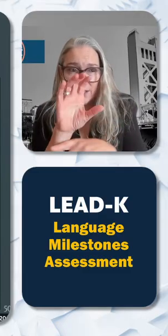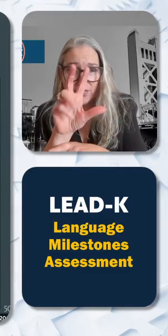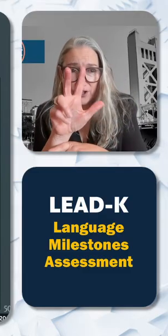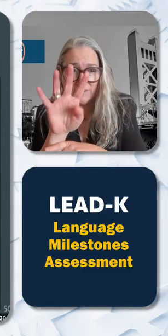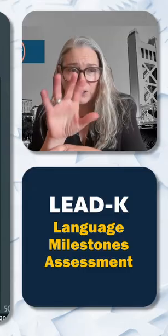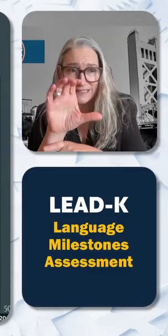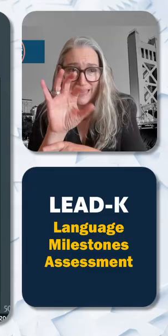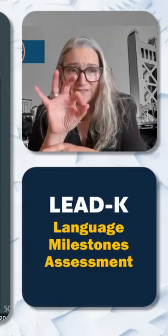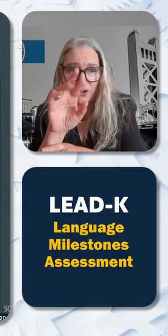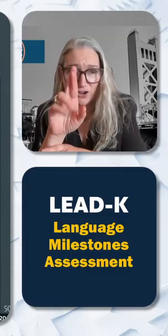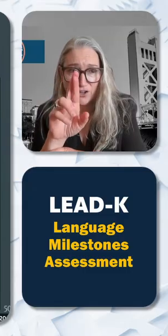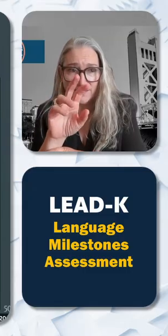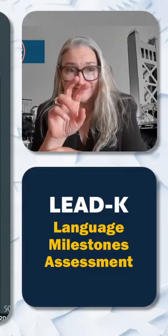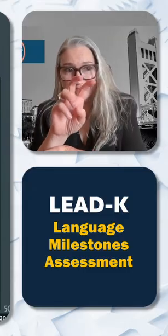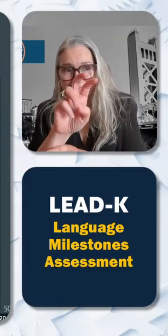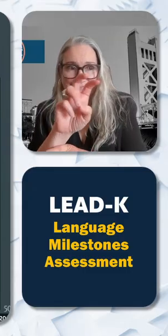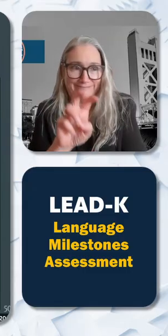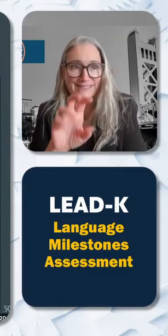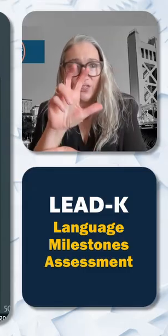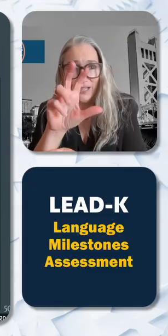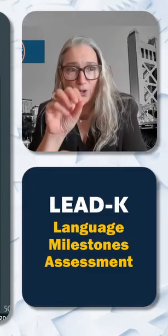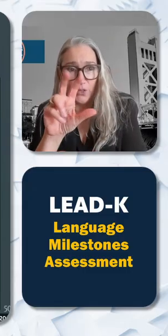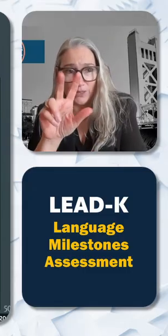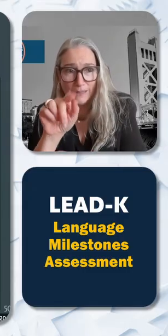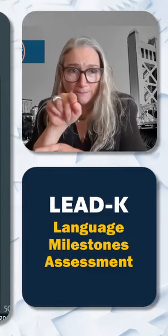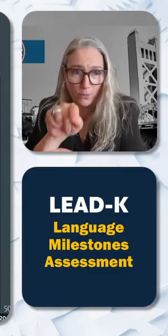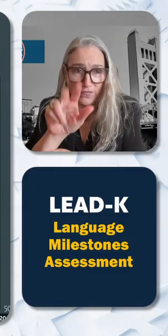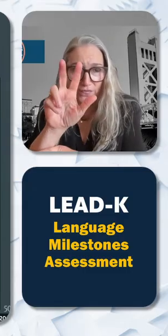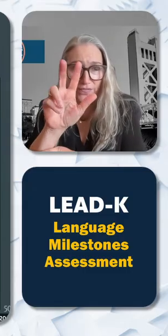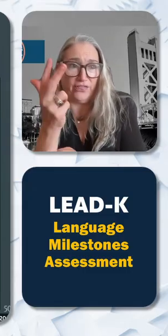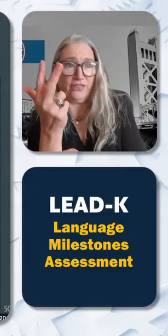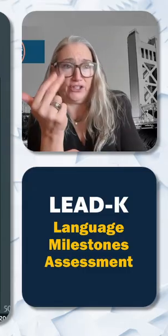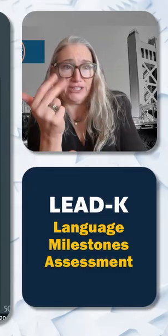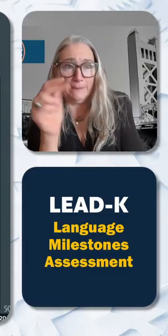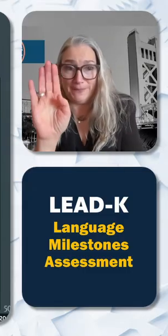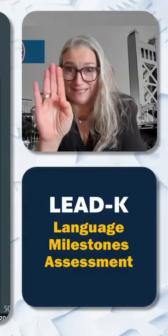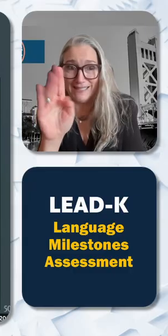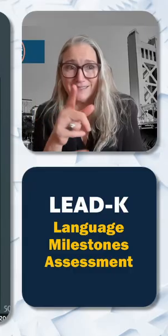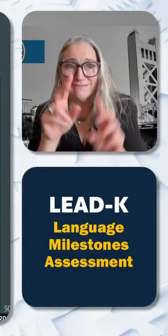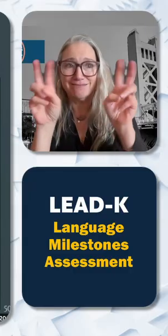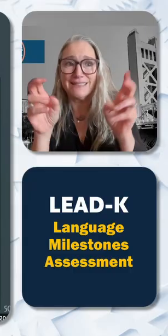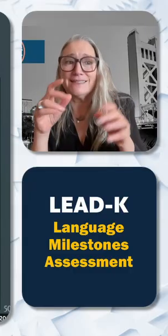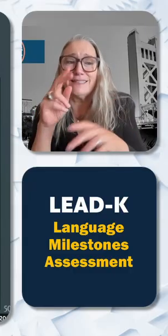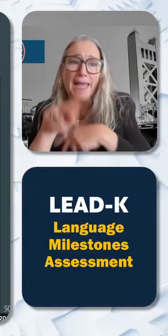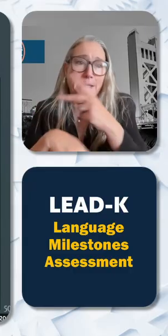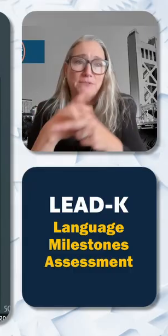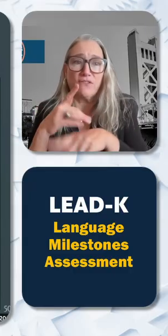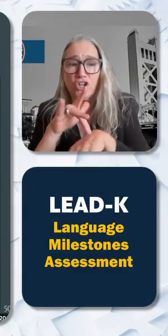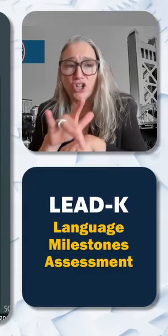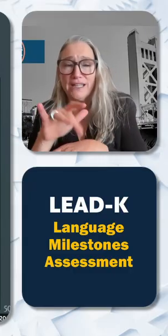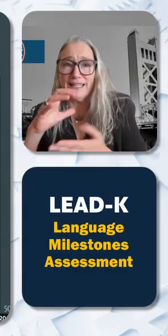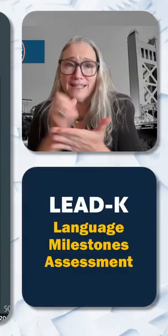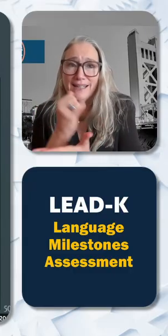We have this… portion. It's the 34CFR303.13B.